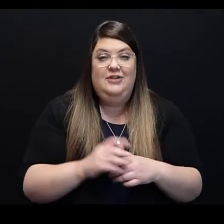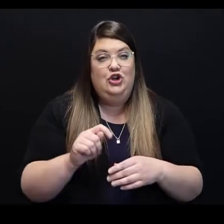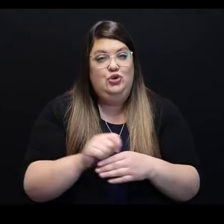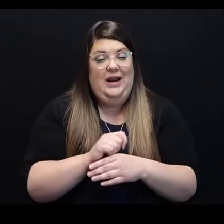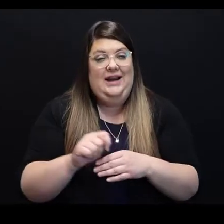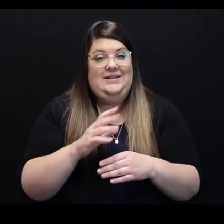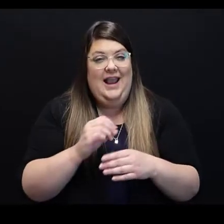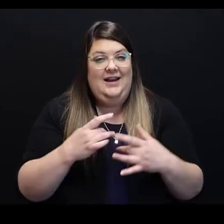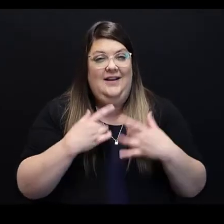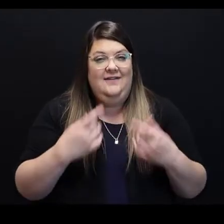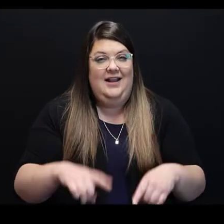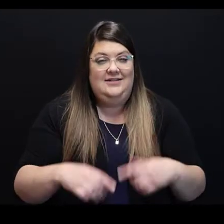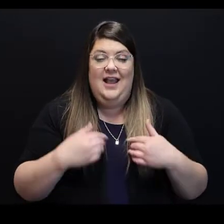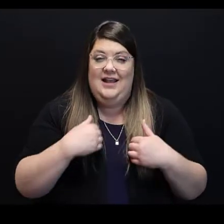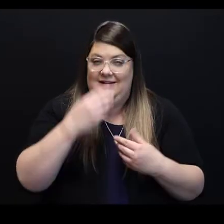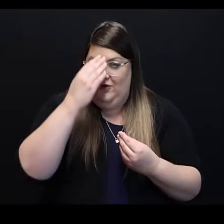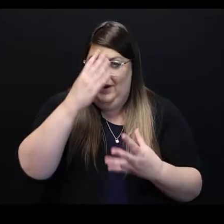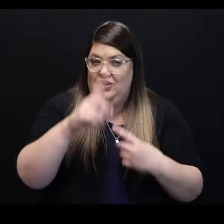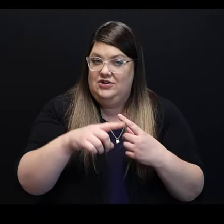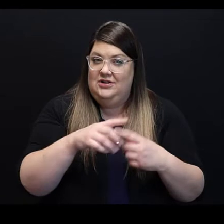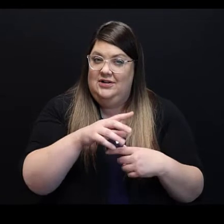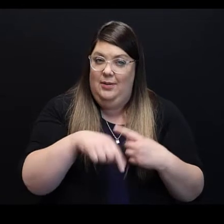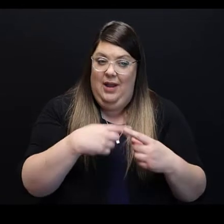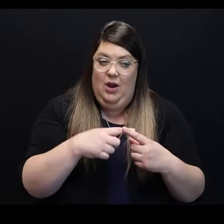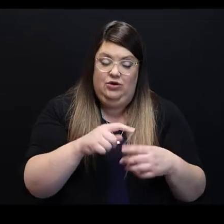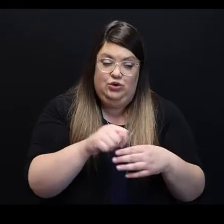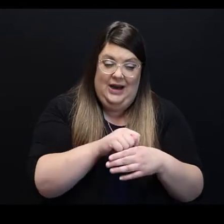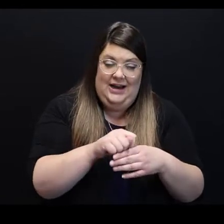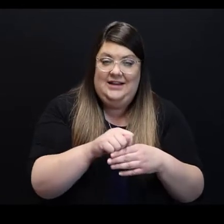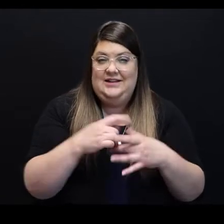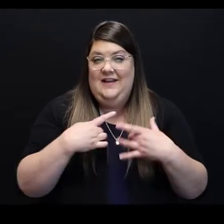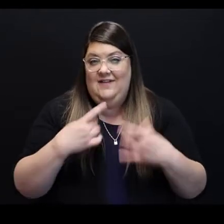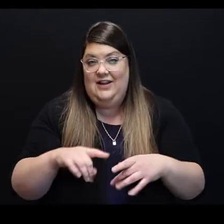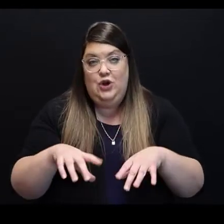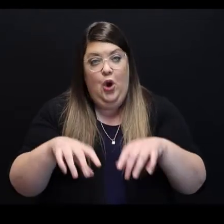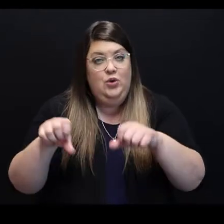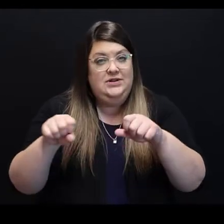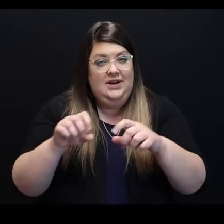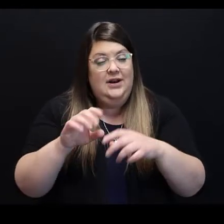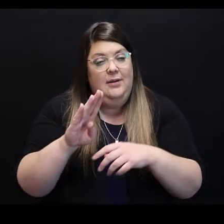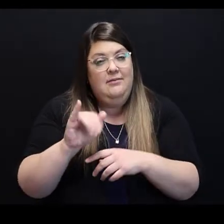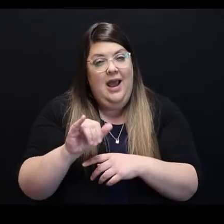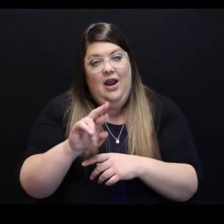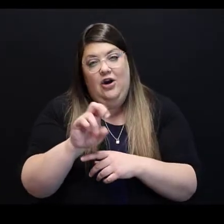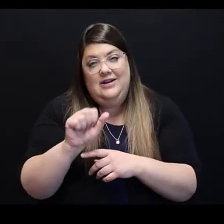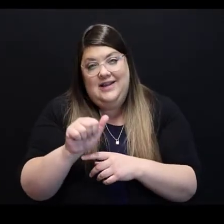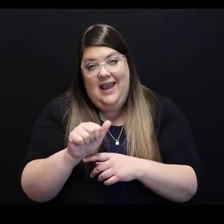contains information about trainings and events hosted by RSA, RSA's technical assistance centers,